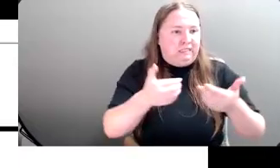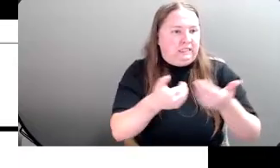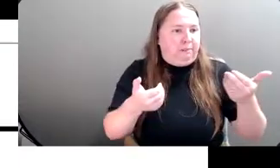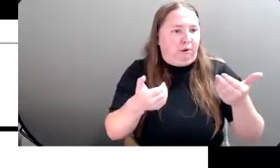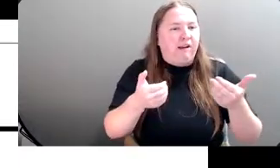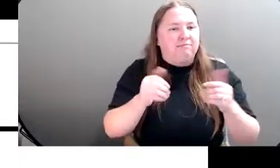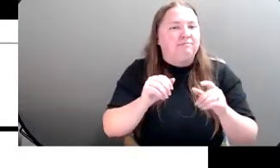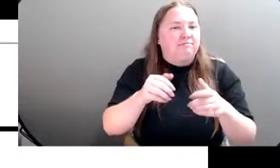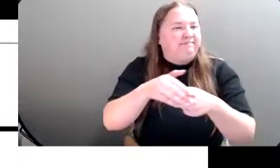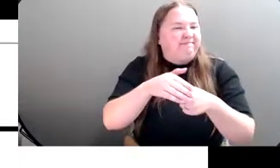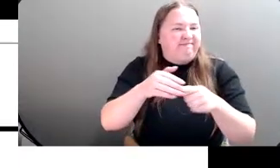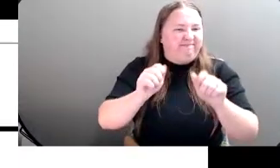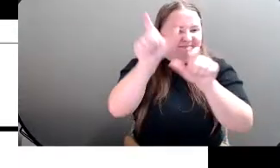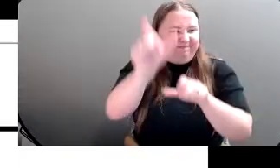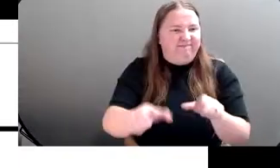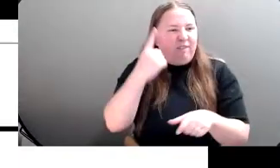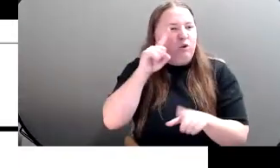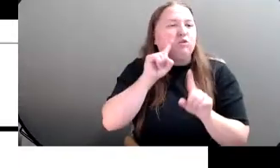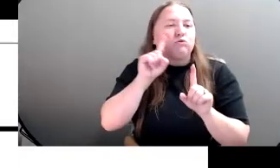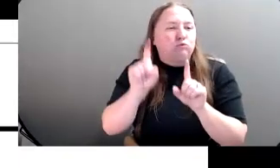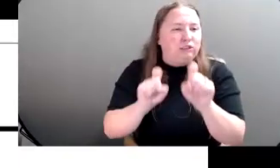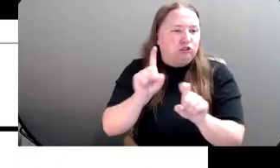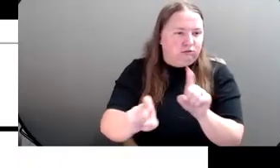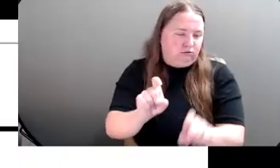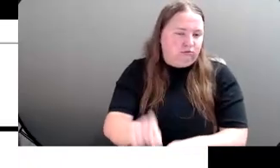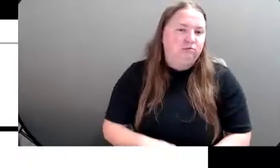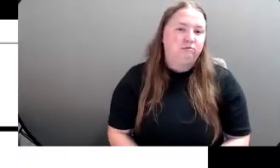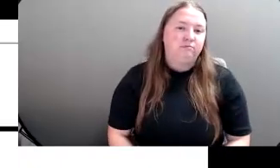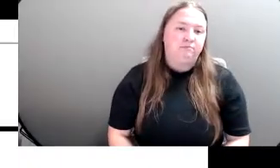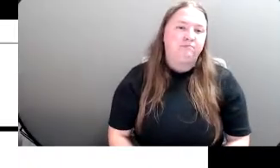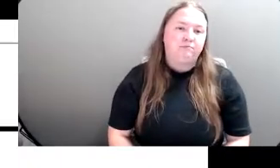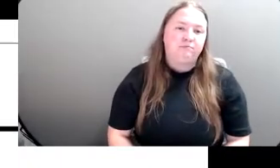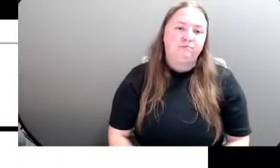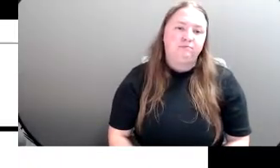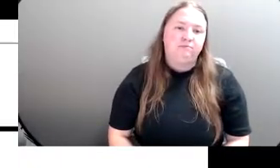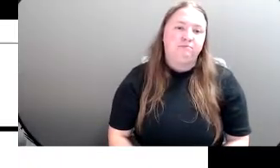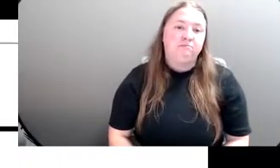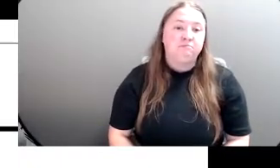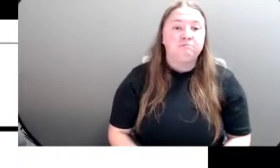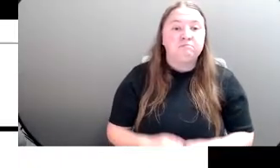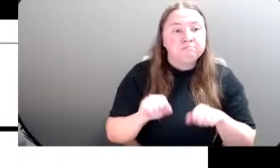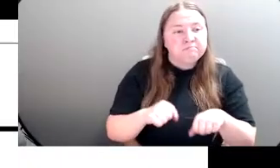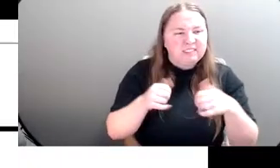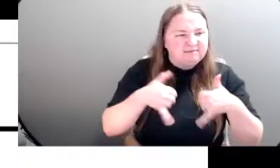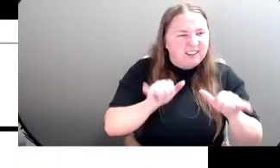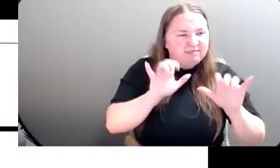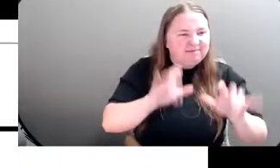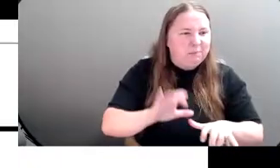So that way we can make sure that we get all of your questions. And then, you know, feel free to use the chat, though, to kind of,